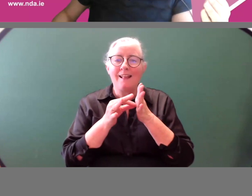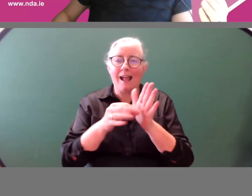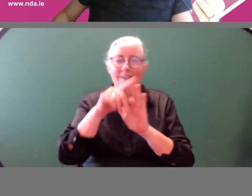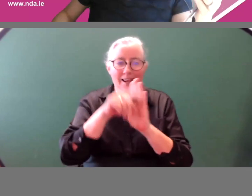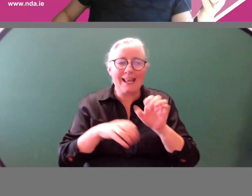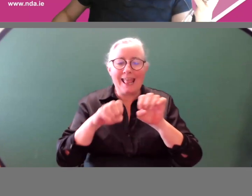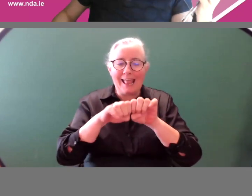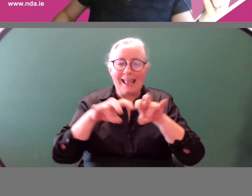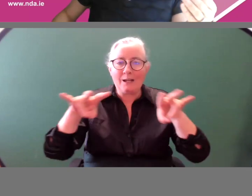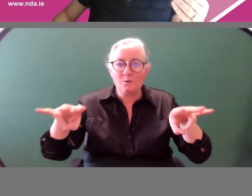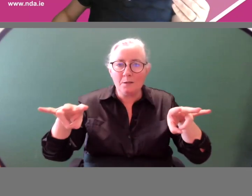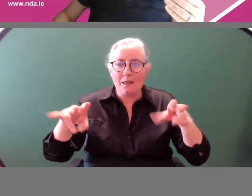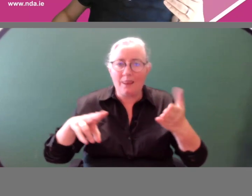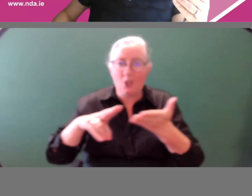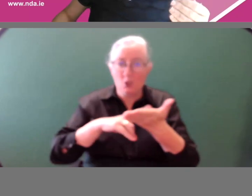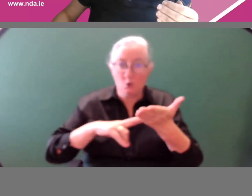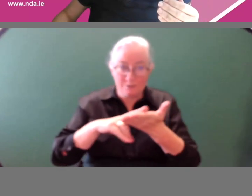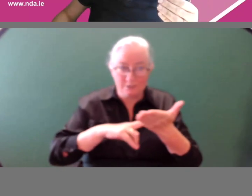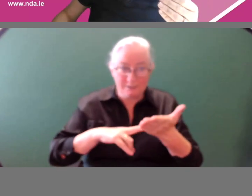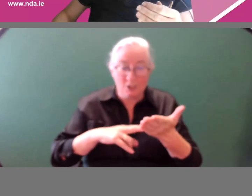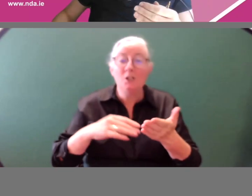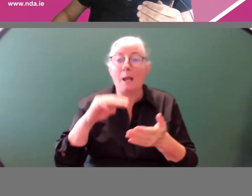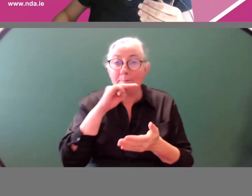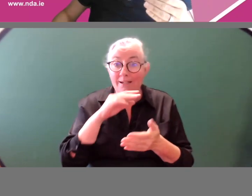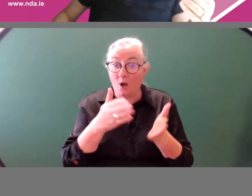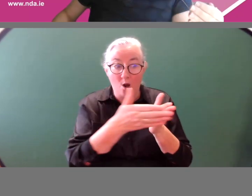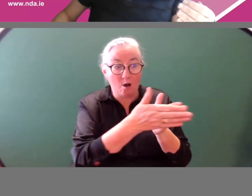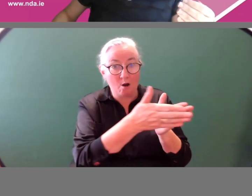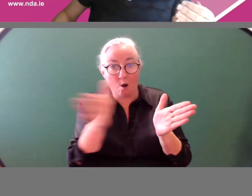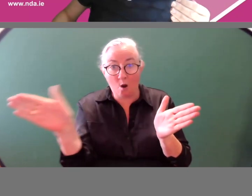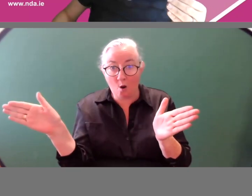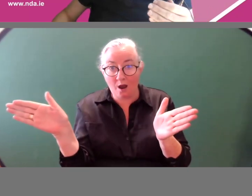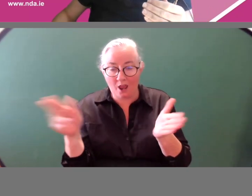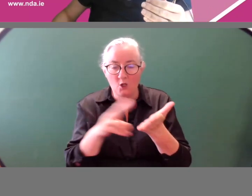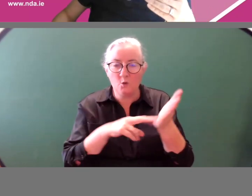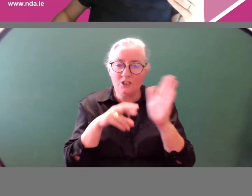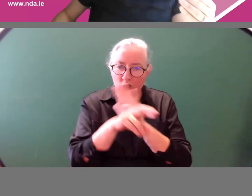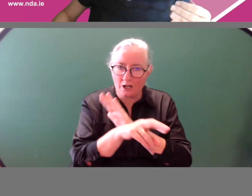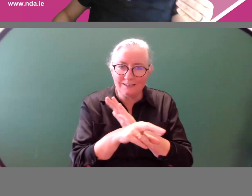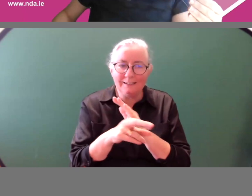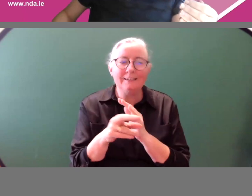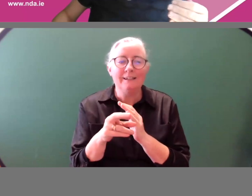use. Provide the same means of use for all users identical when possible and equivalent when not.